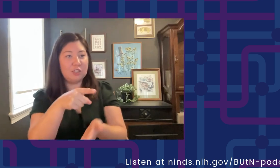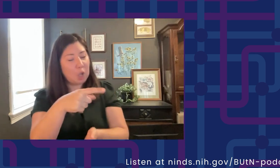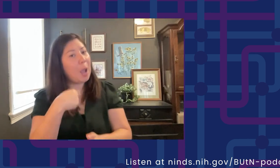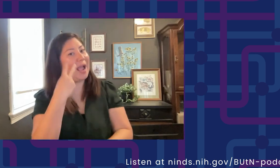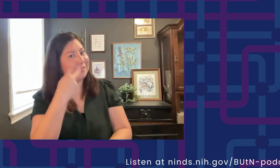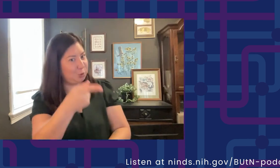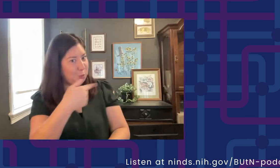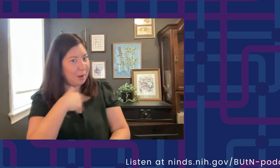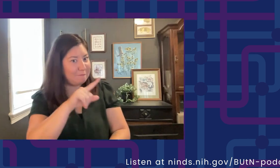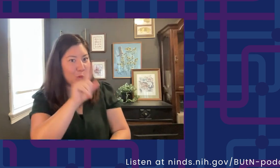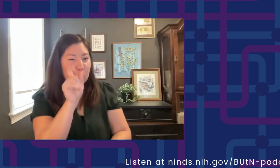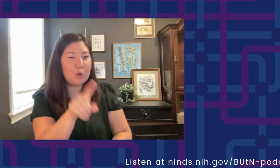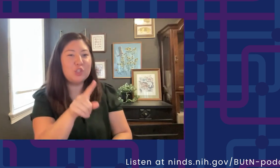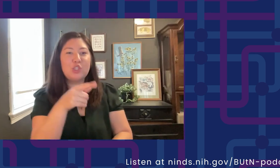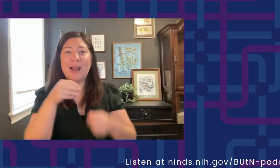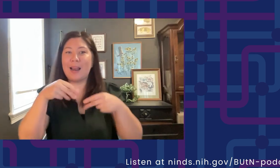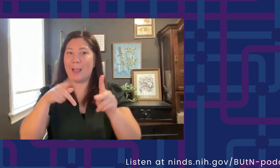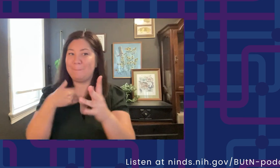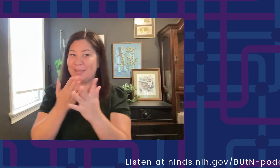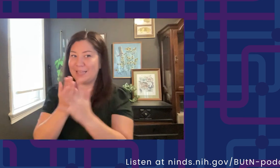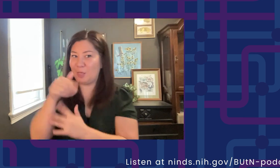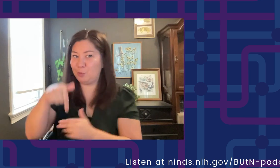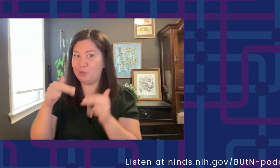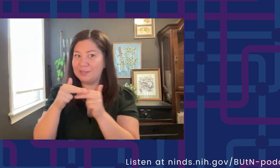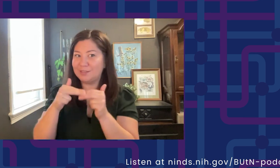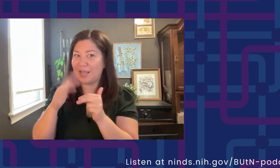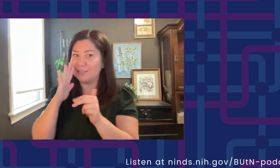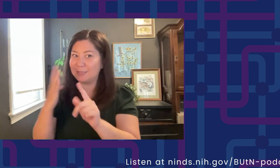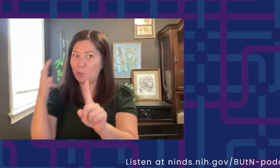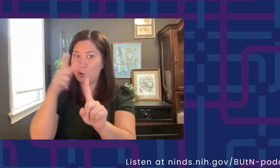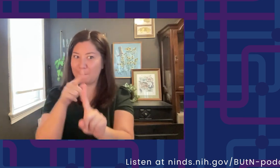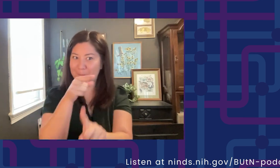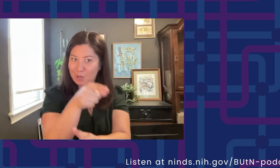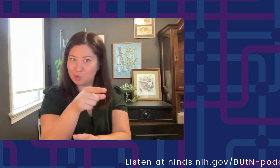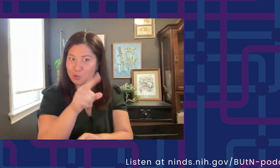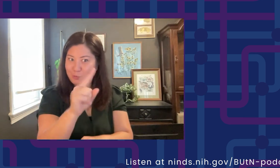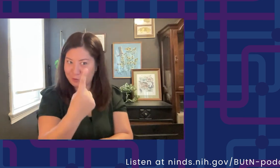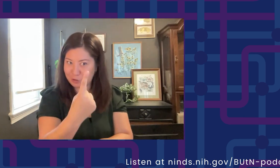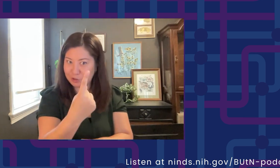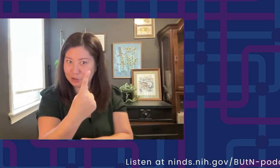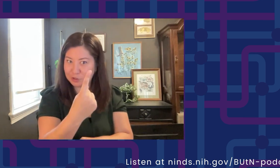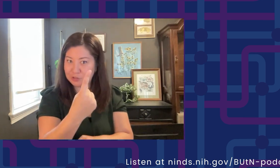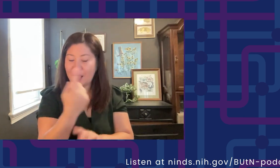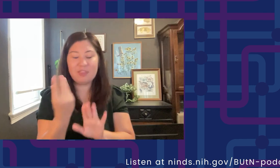And if it's not, I will acknowledge it. I see you have a question. Let me get through this slide and I'll come back to you.